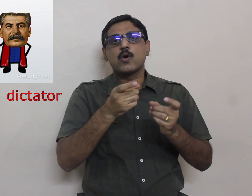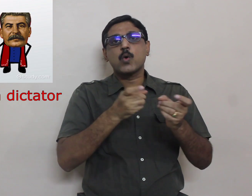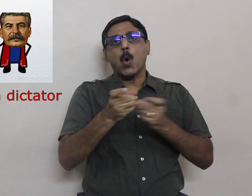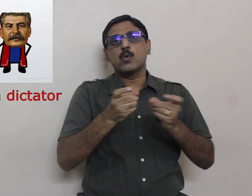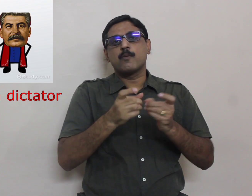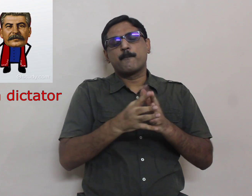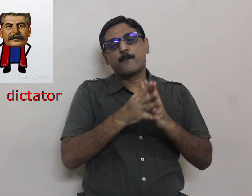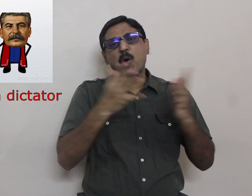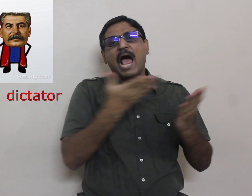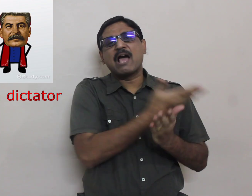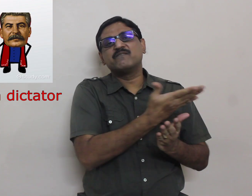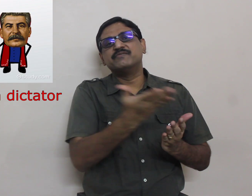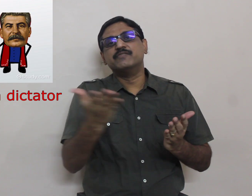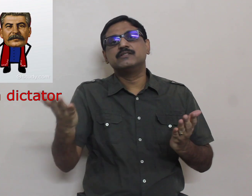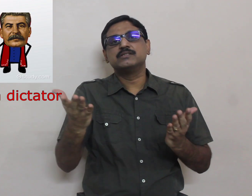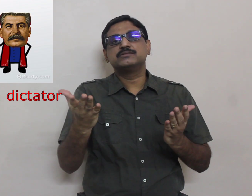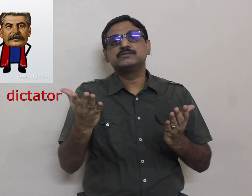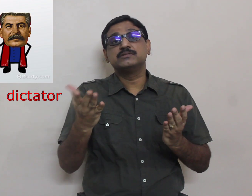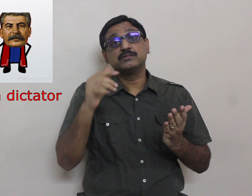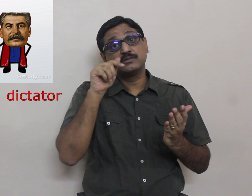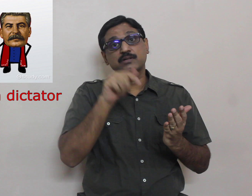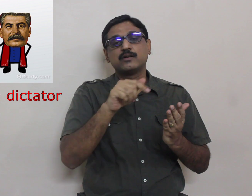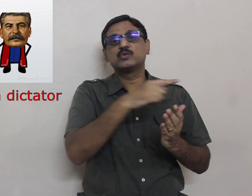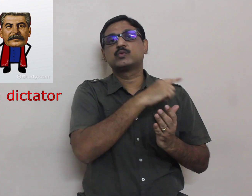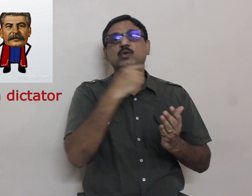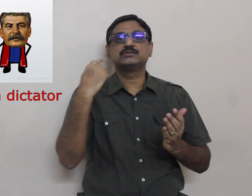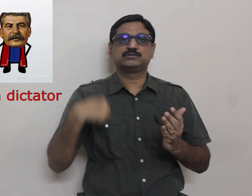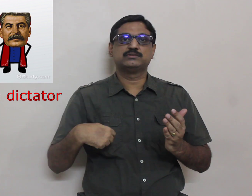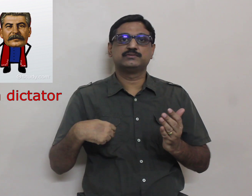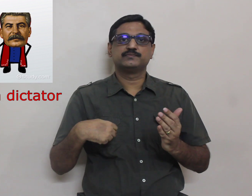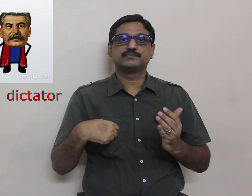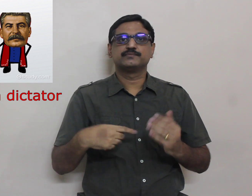He controlled everything in the Soviet Union.